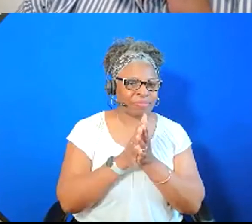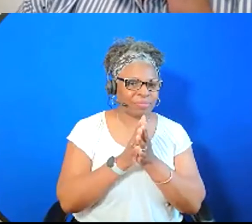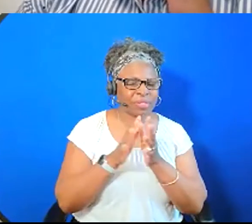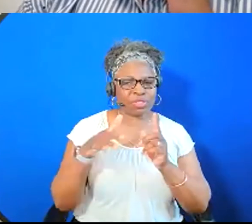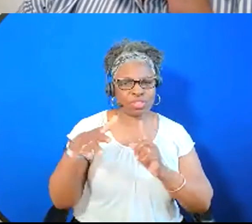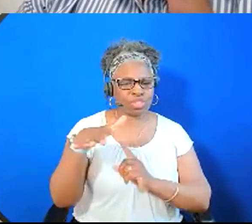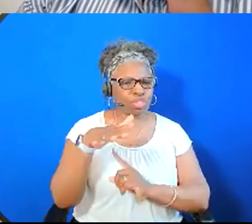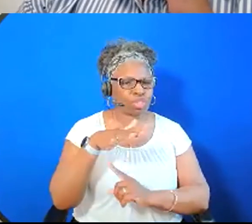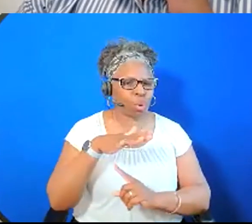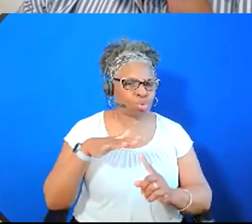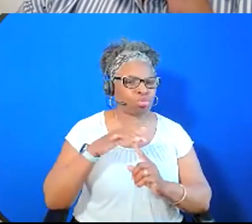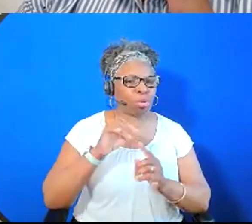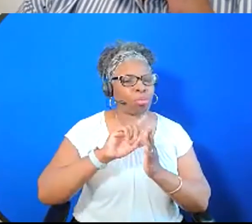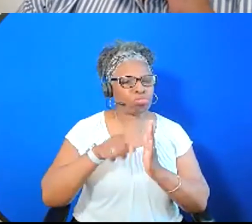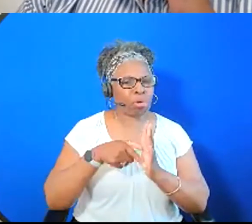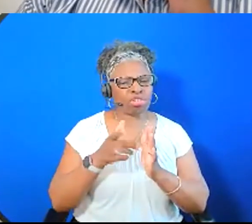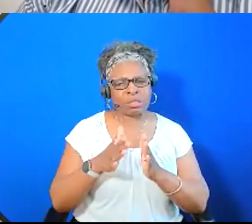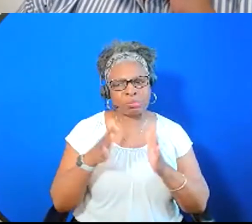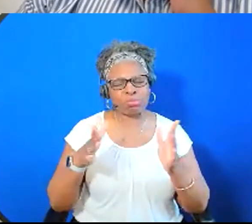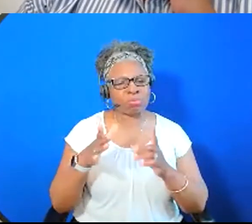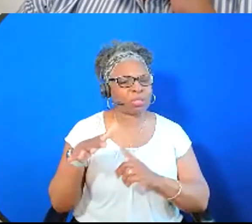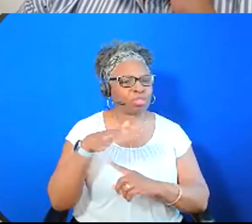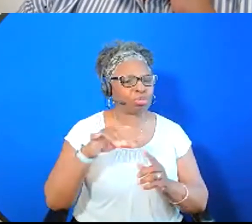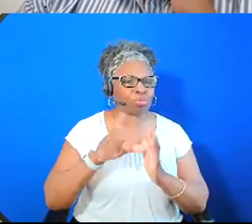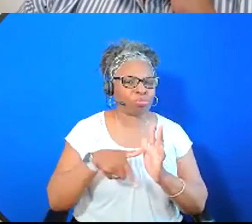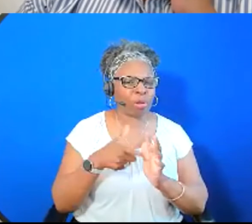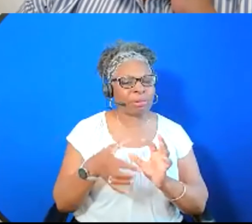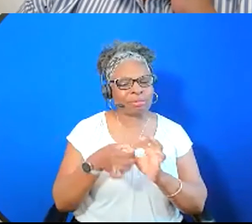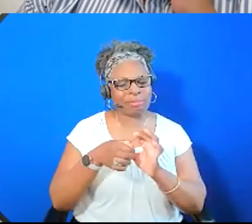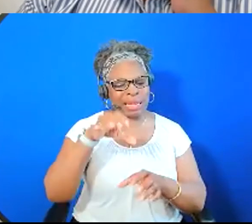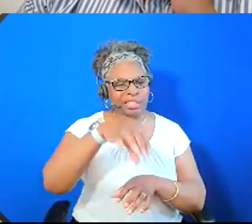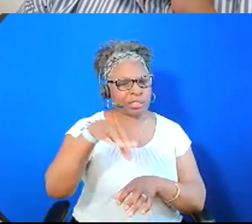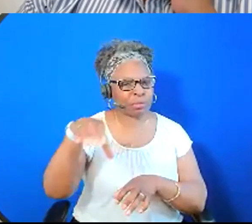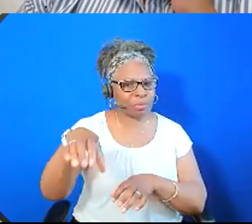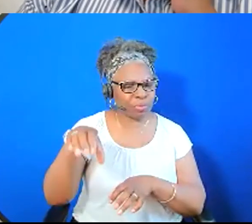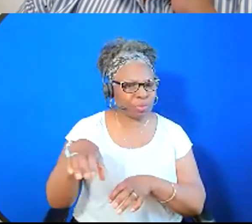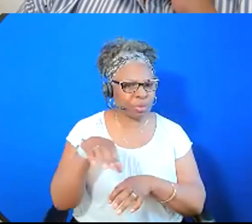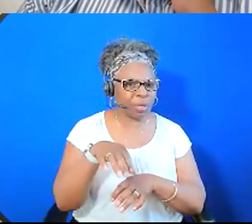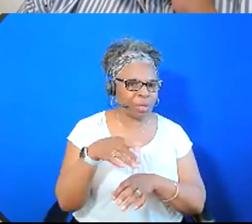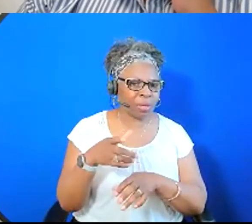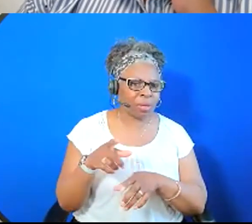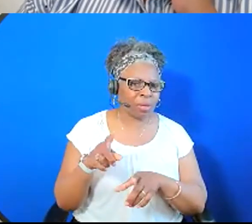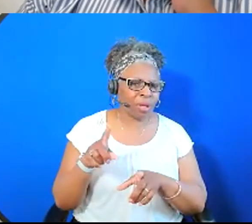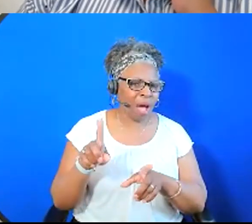projects that I would do with institutions, would, you I can't make a living on them.